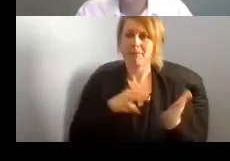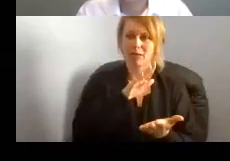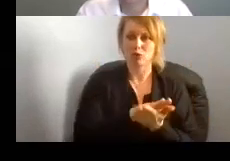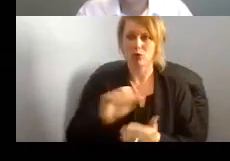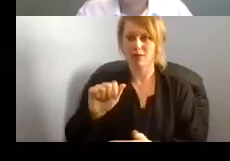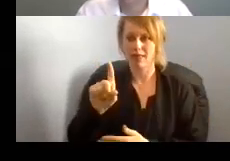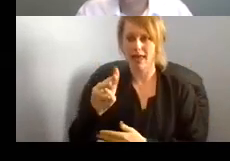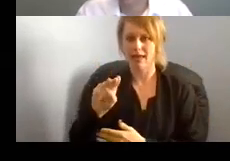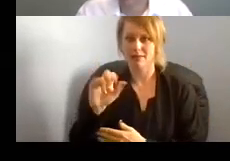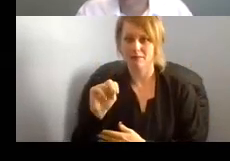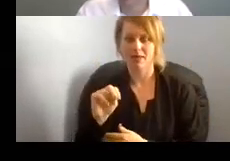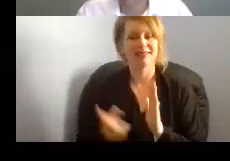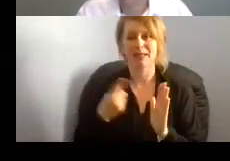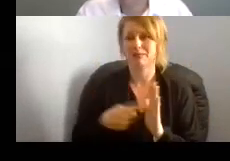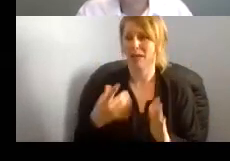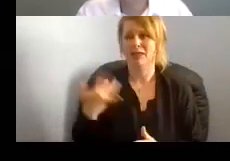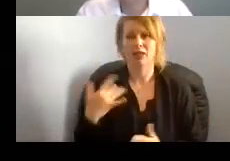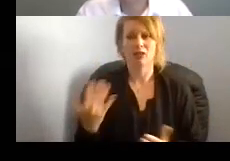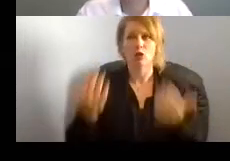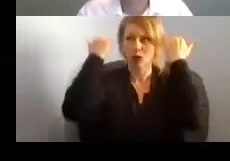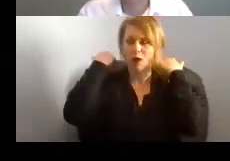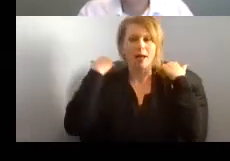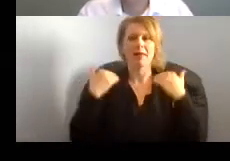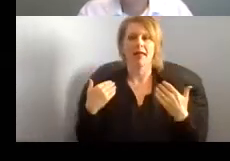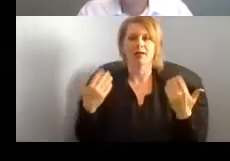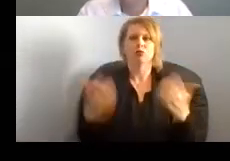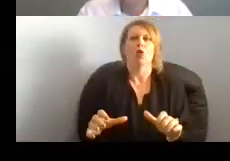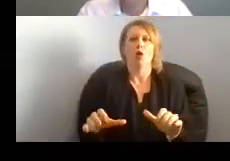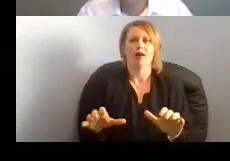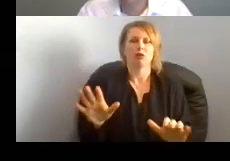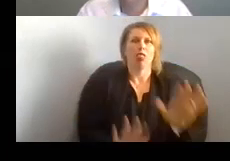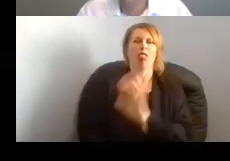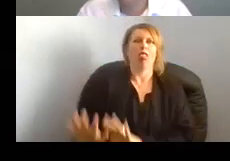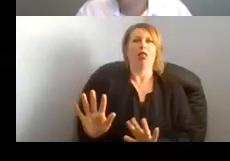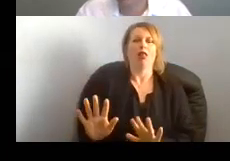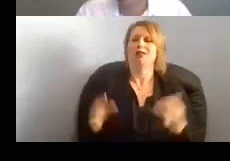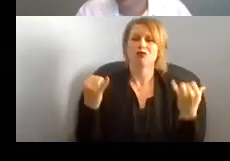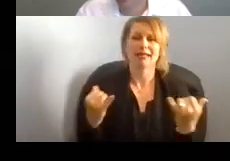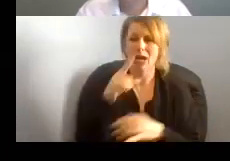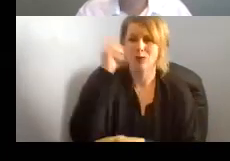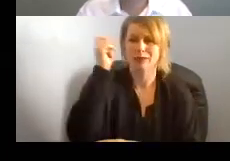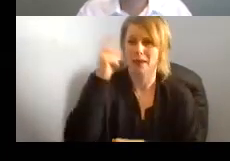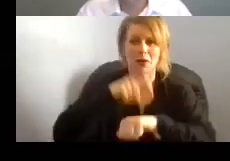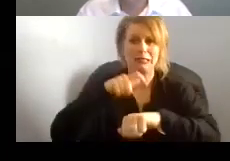don’t want to try to do anything. You may feel that during the summer is just a time for people to, you know, quote, relax,